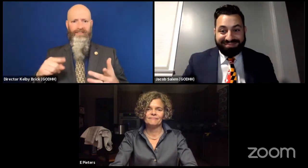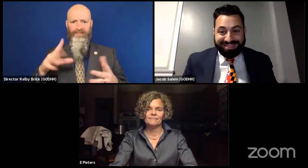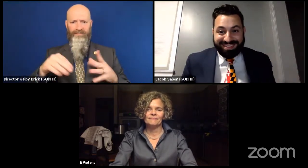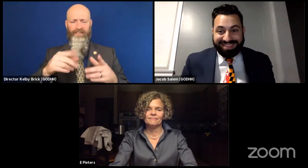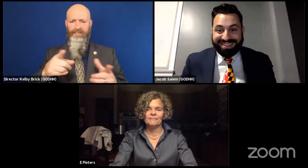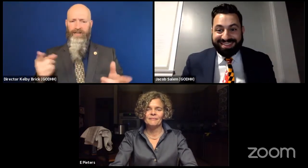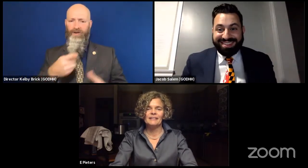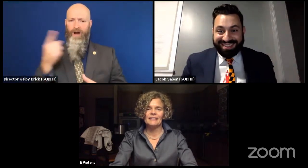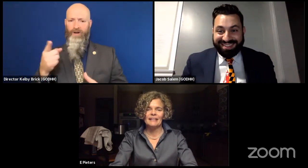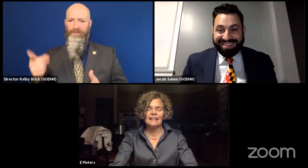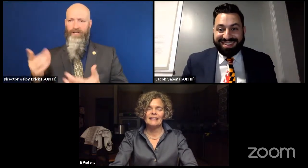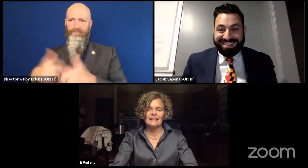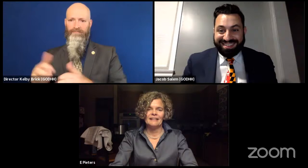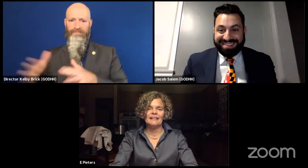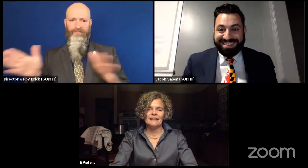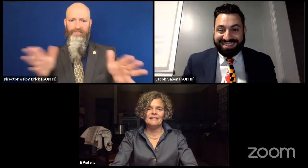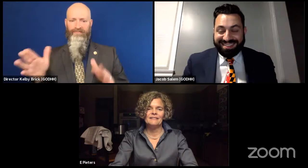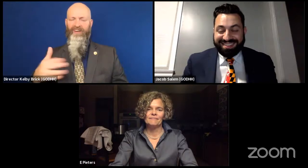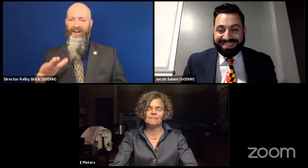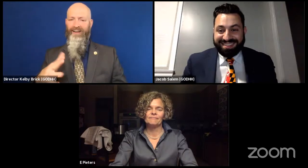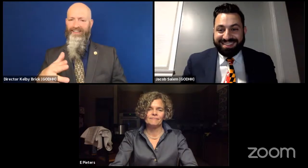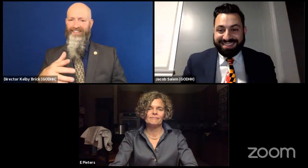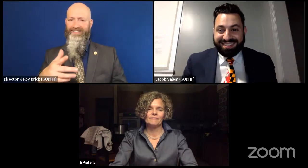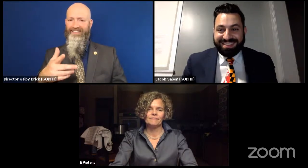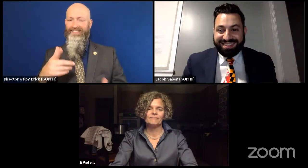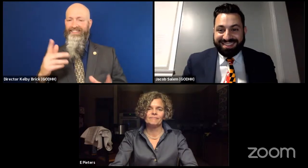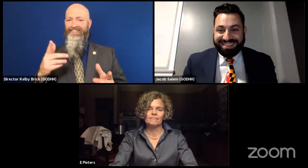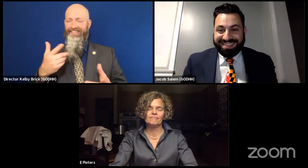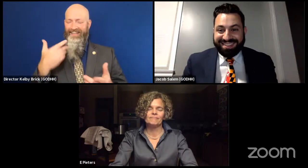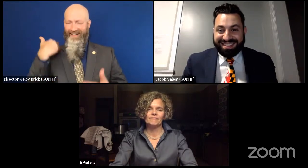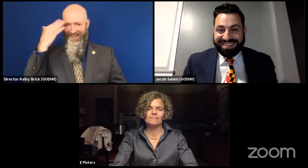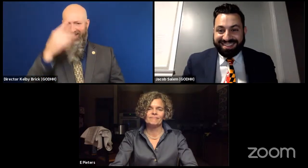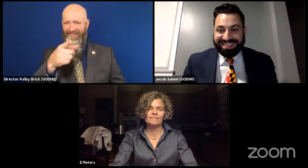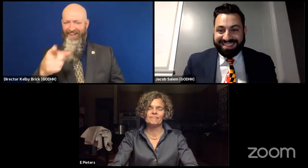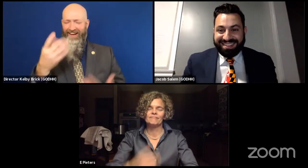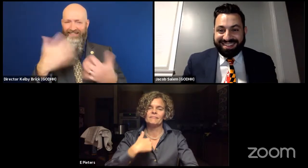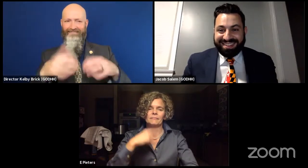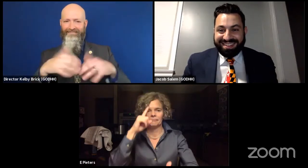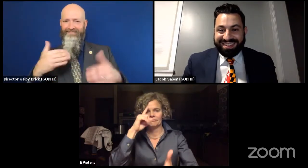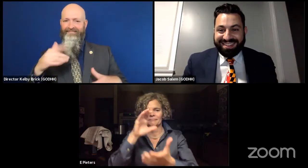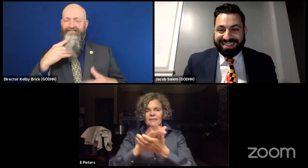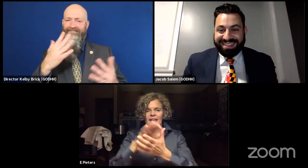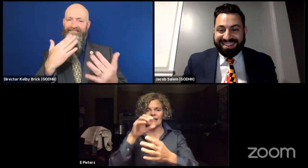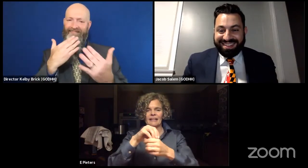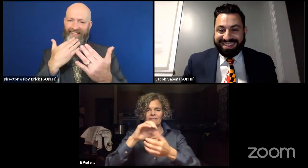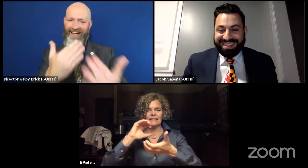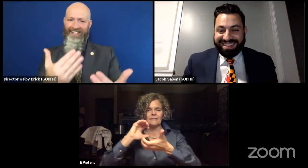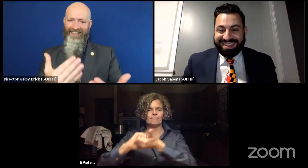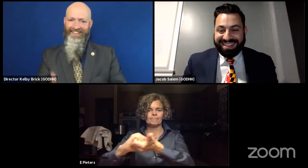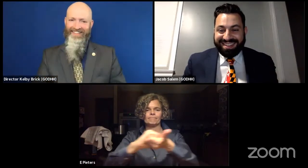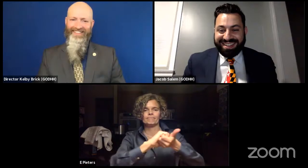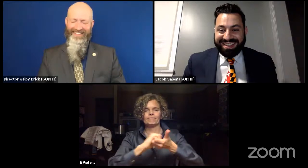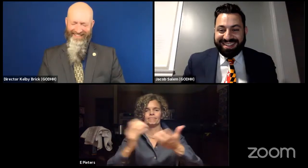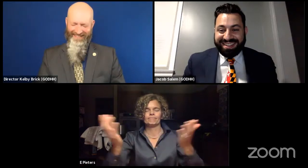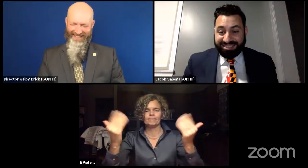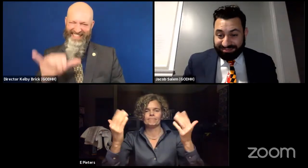individuals involved and coordinate and collaborate, you are there working behind the scenes tirelessly. I know. I know that you're involved. Thank you.